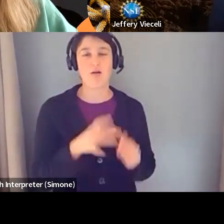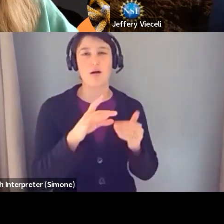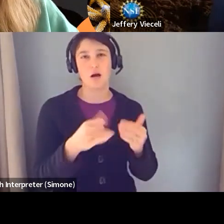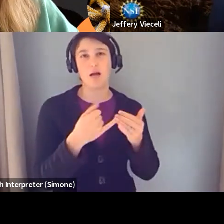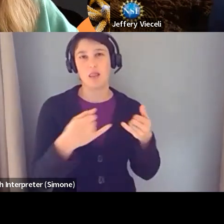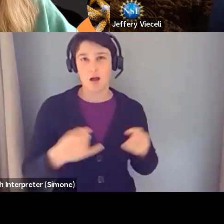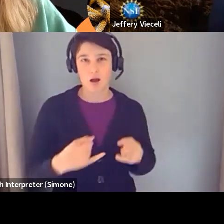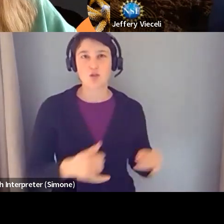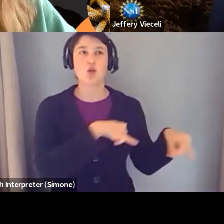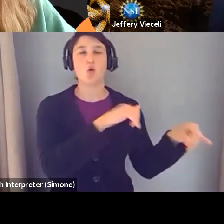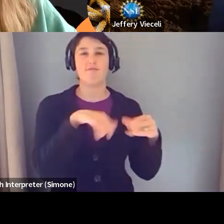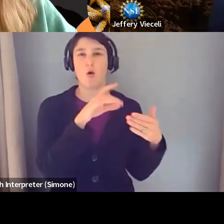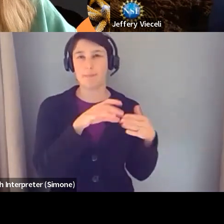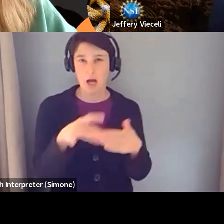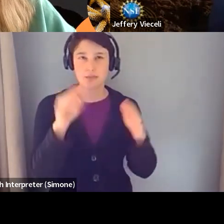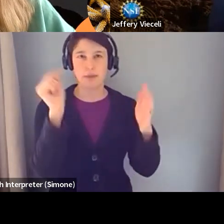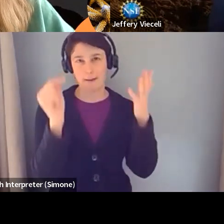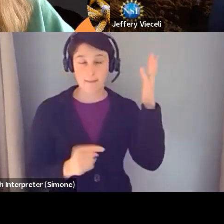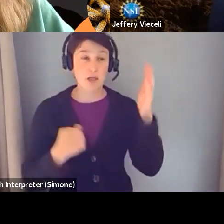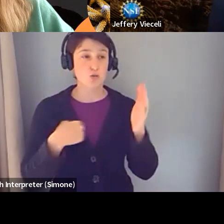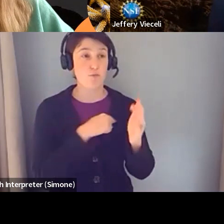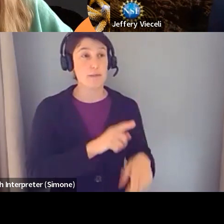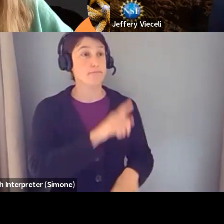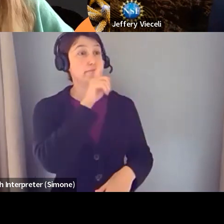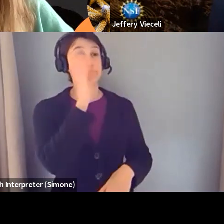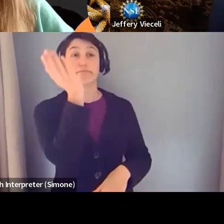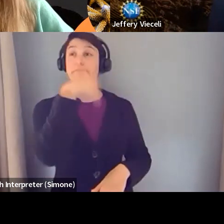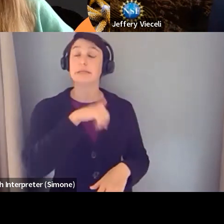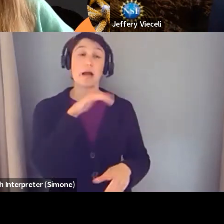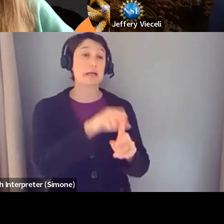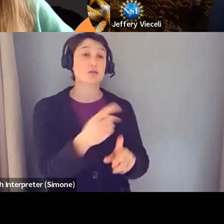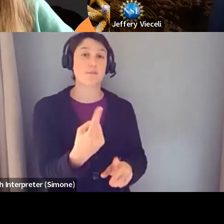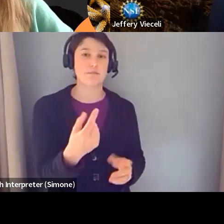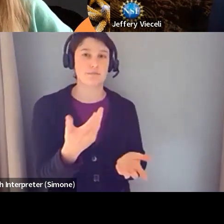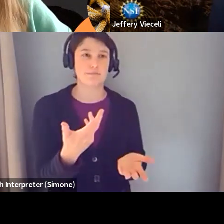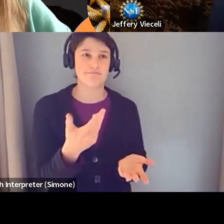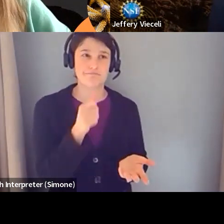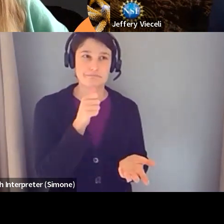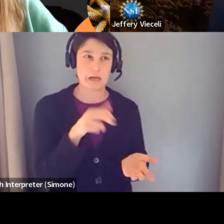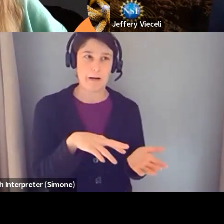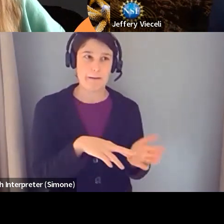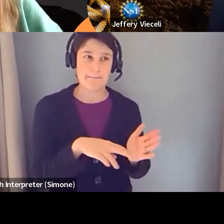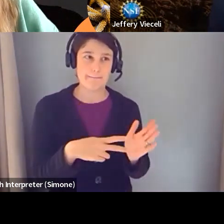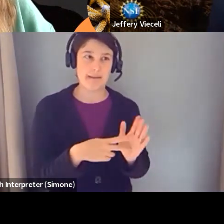So if we don't catch something, that does not mean that someone can't come in and disallow it after the fact.